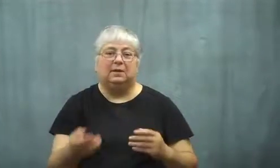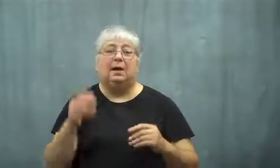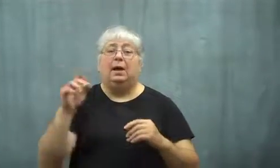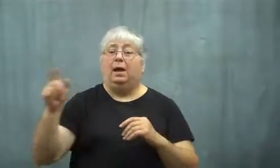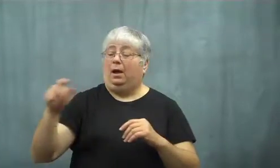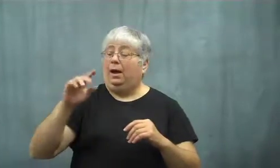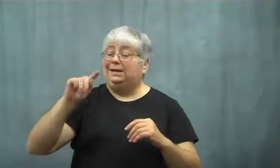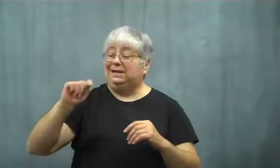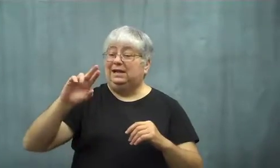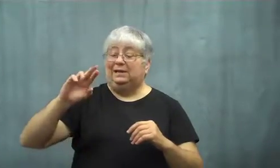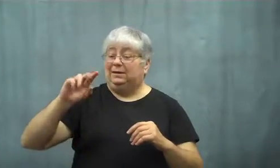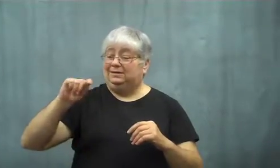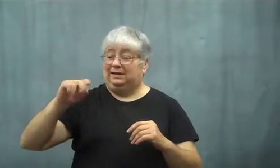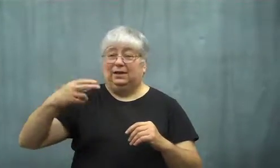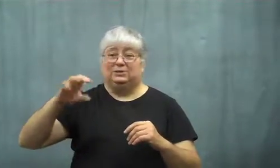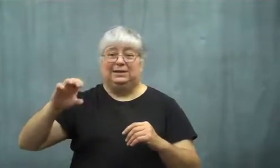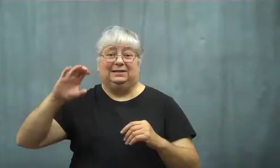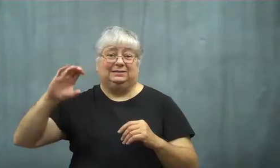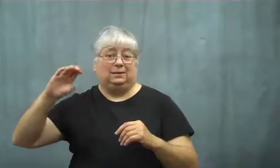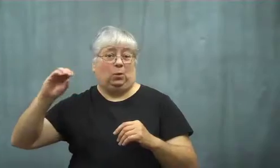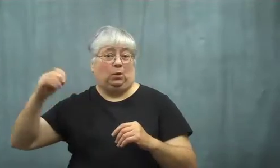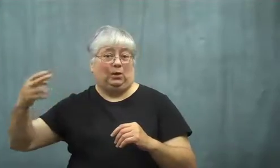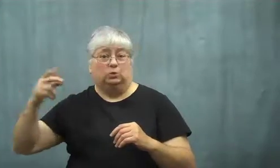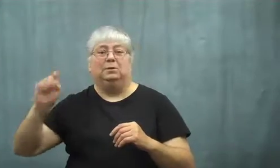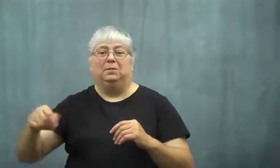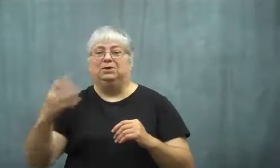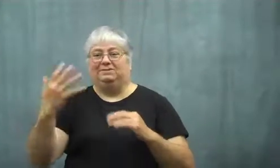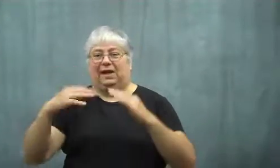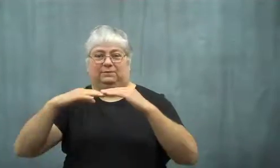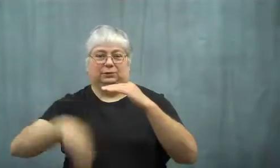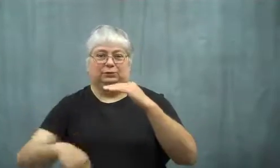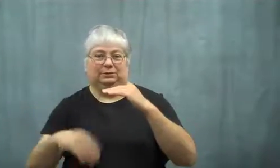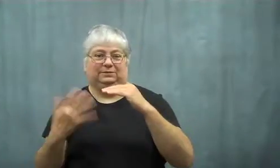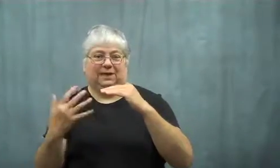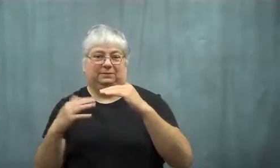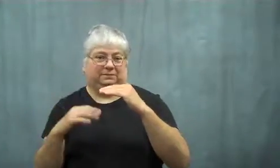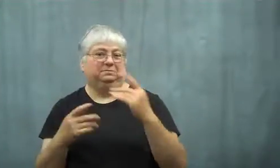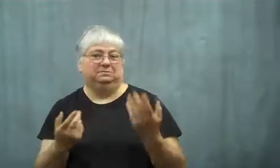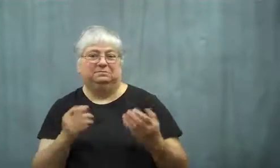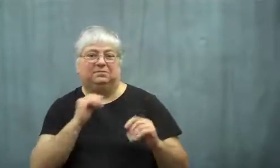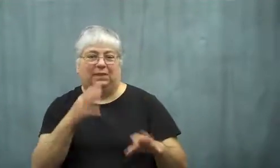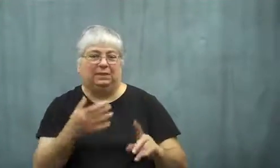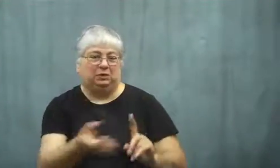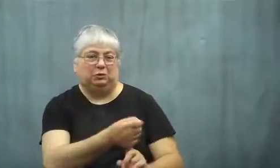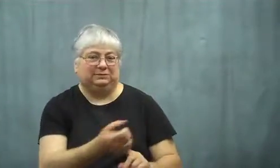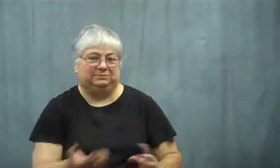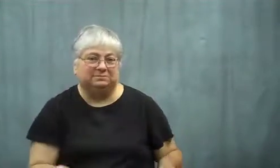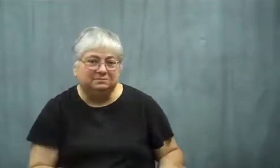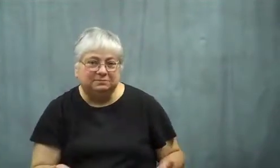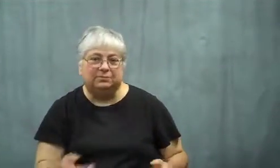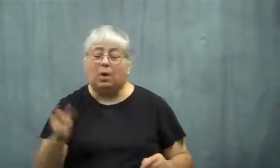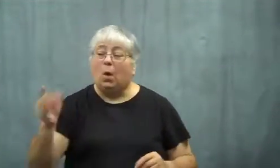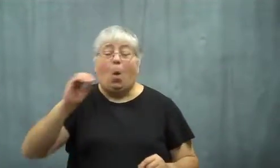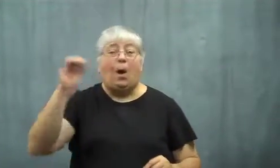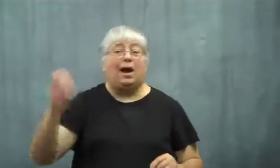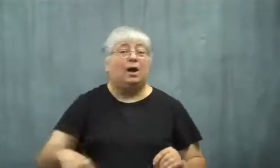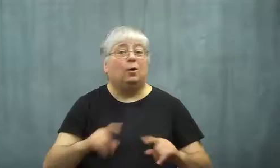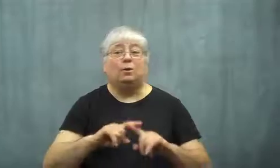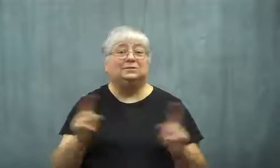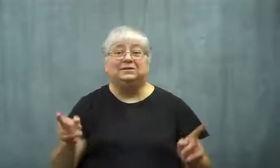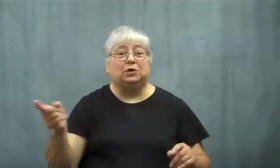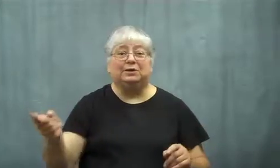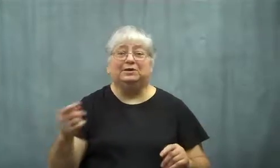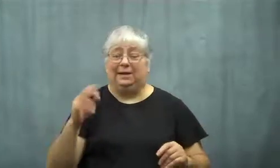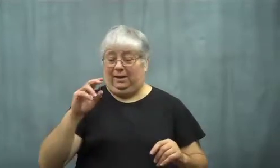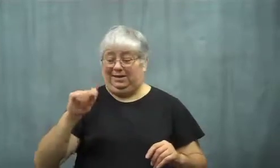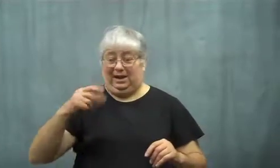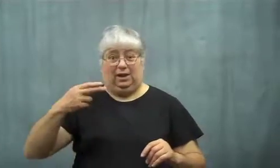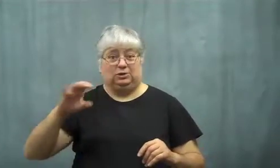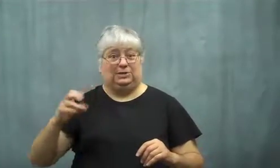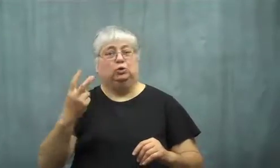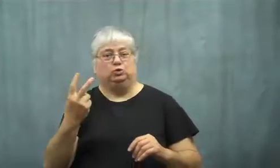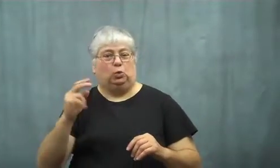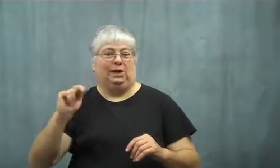The threshold for THC-COOH is 5 nanograms.